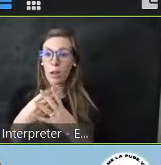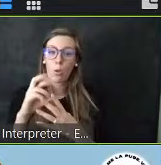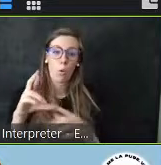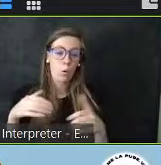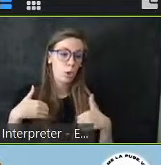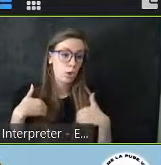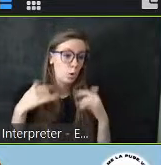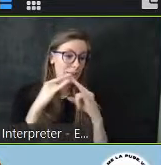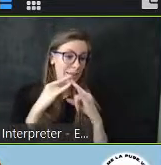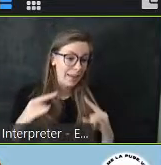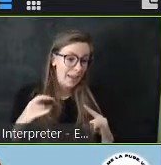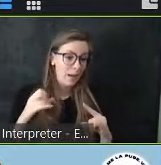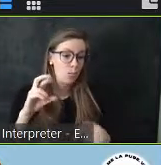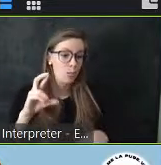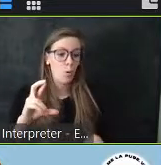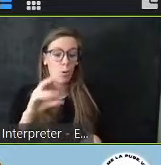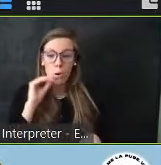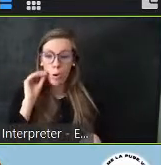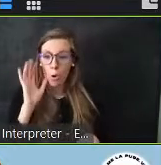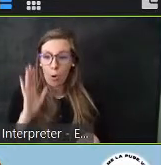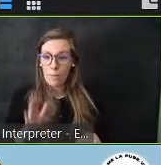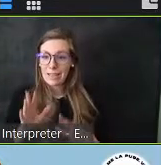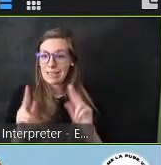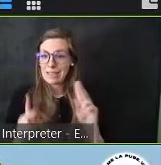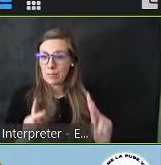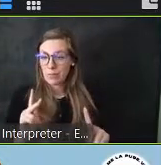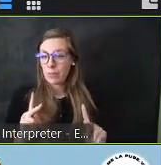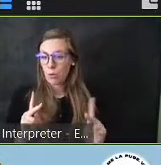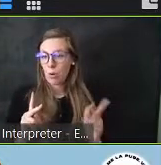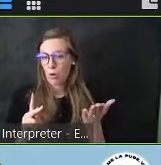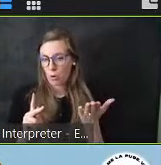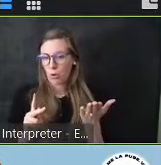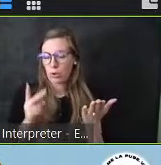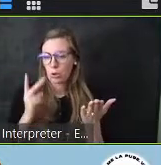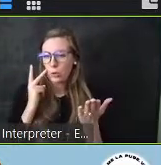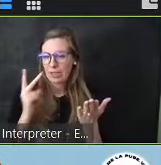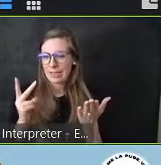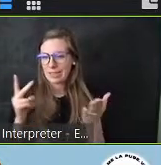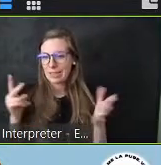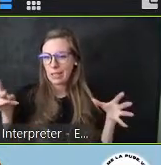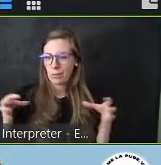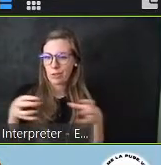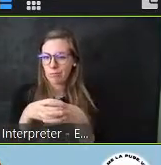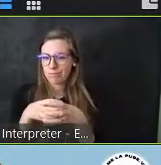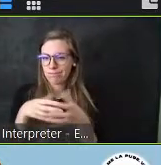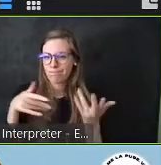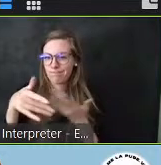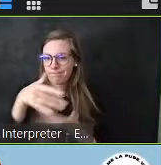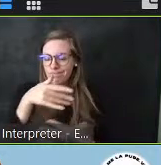The the reunion represent about 20% of the new infections.